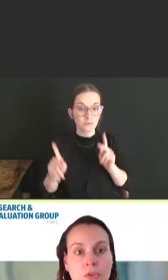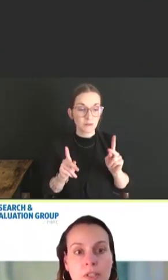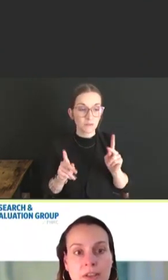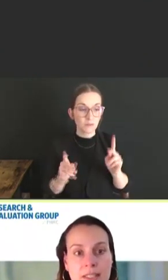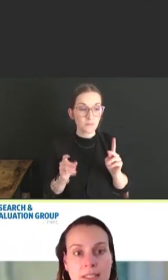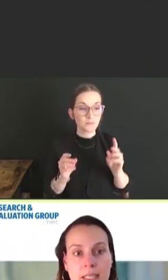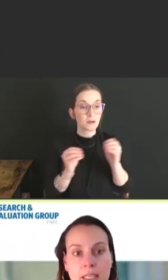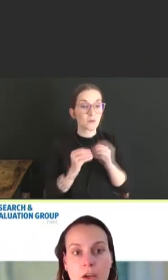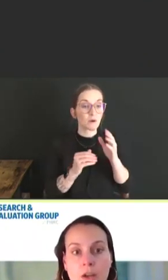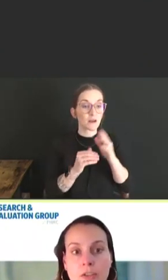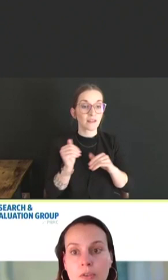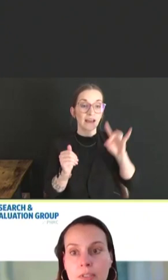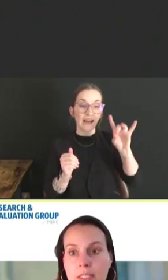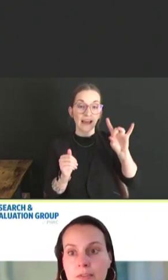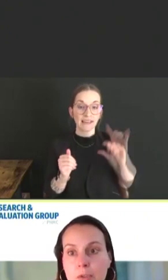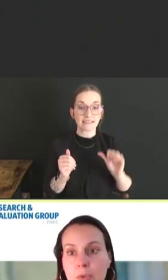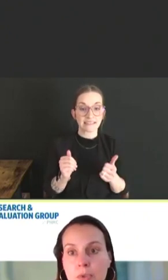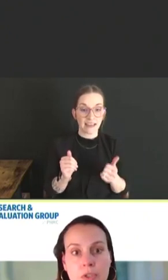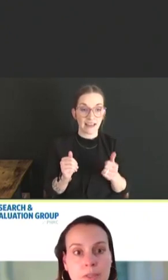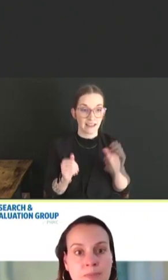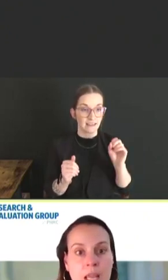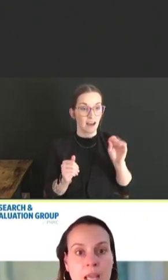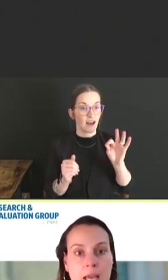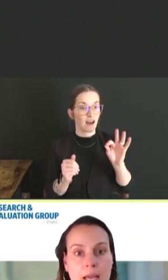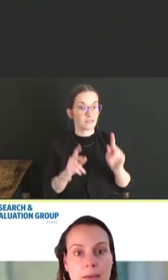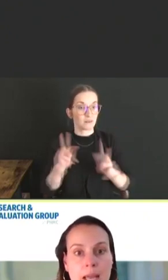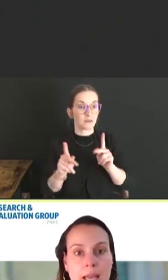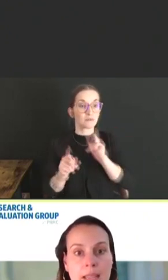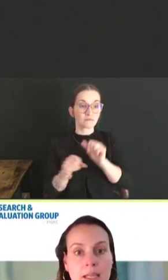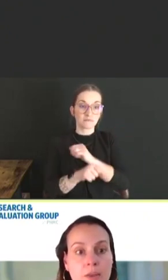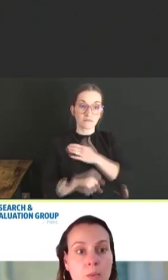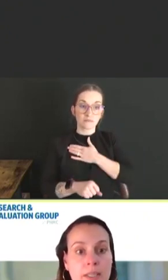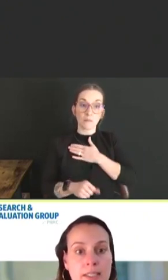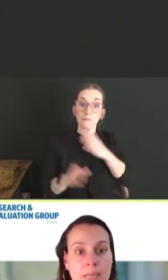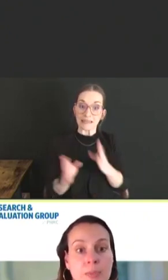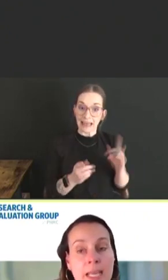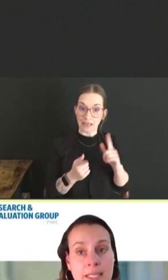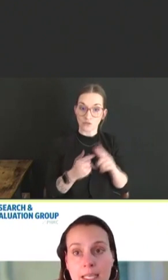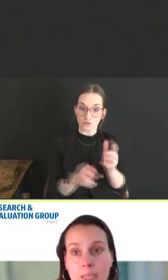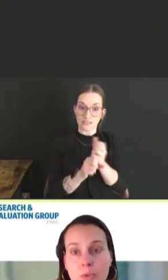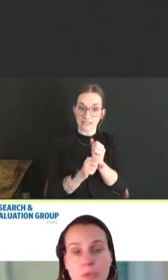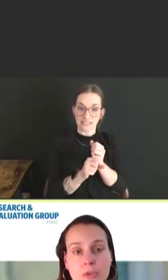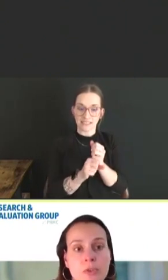were fully vaccinated also received a booster and another one in 10 planned to get a booster. So,